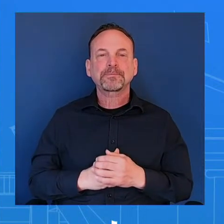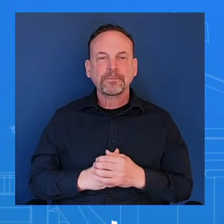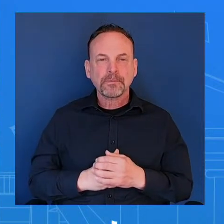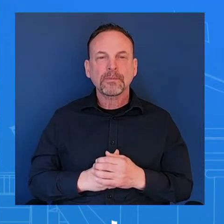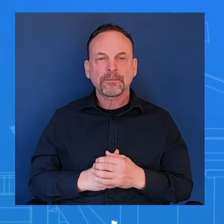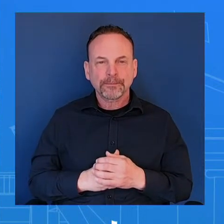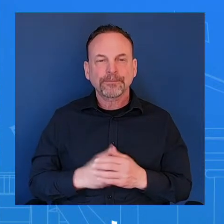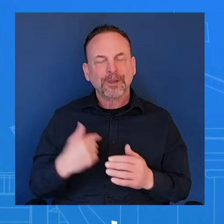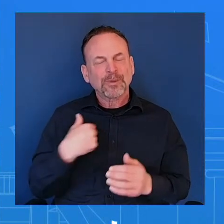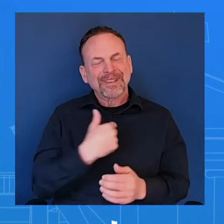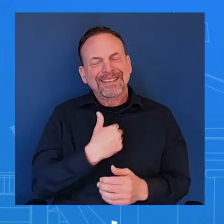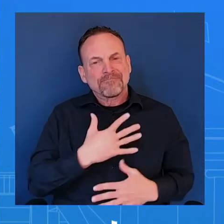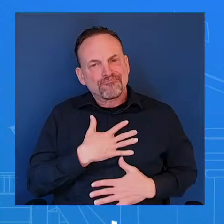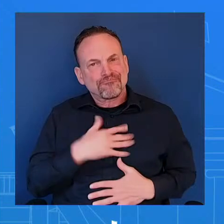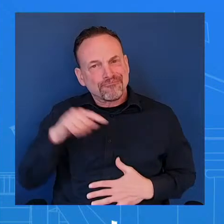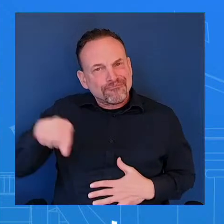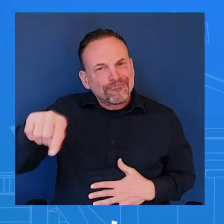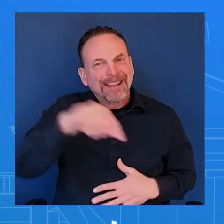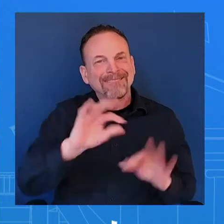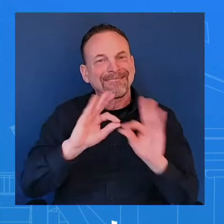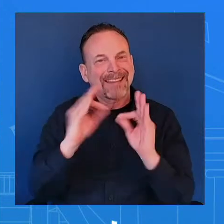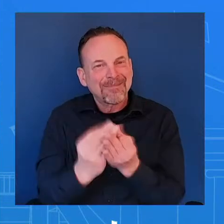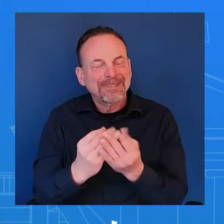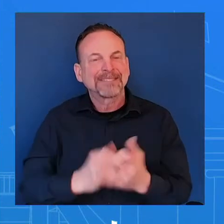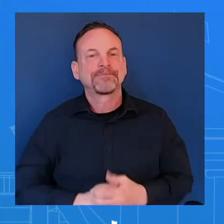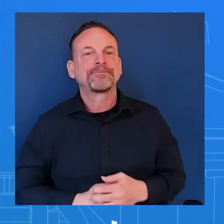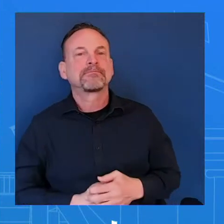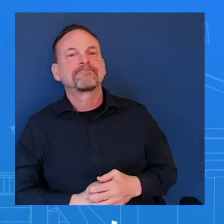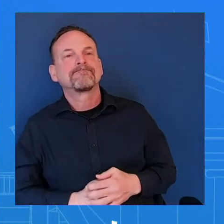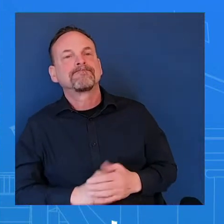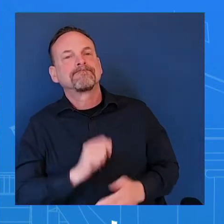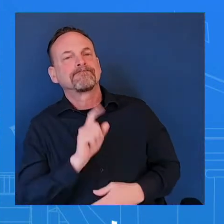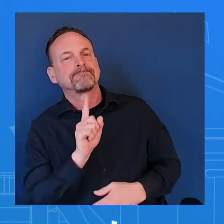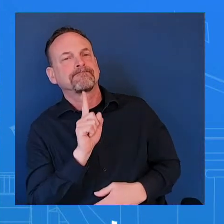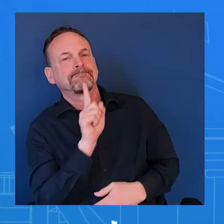The White House issued a statement yesterday that was dismissive of Speaker Johnson's idea to tie